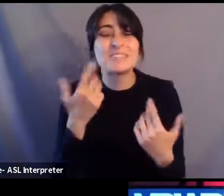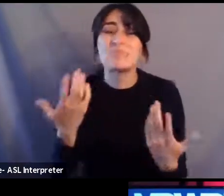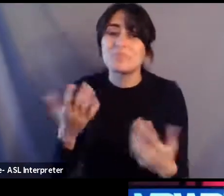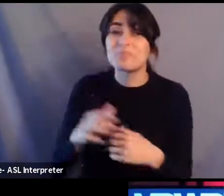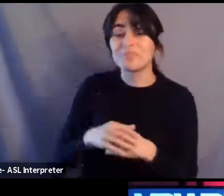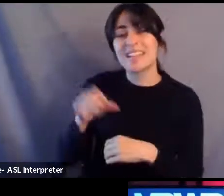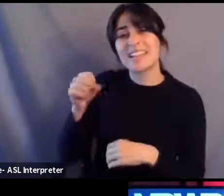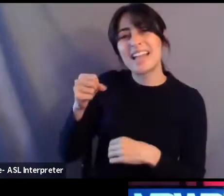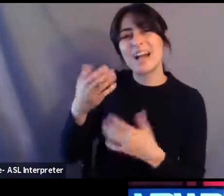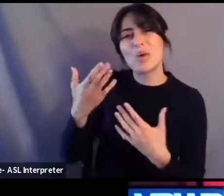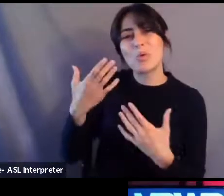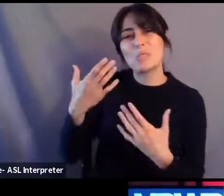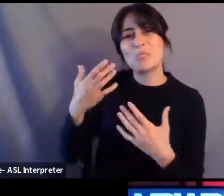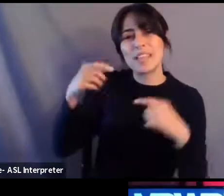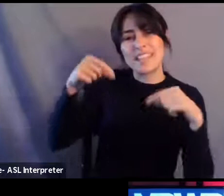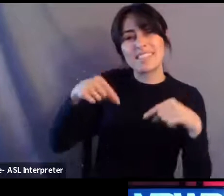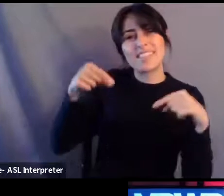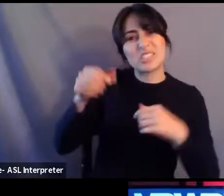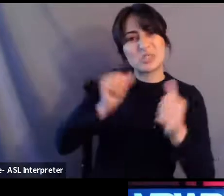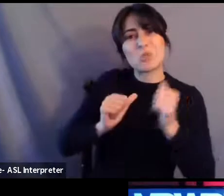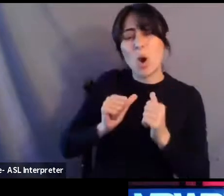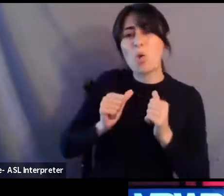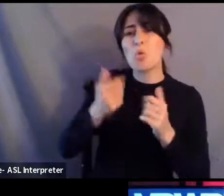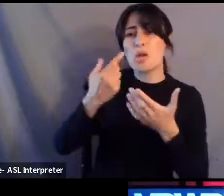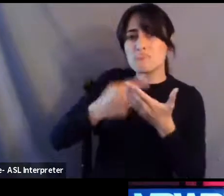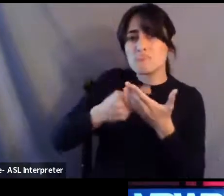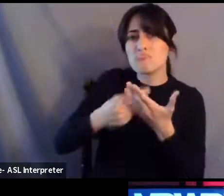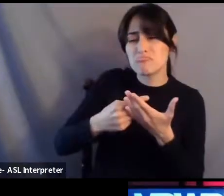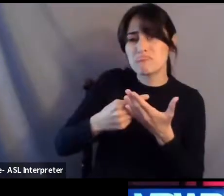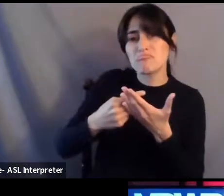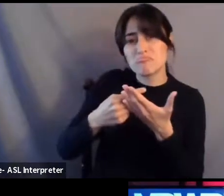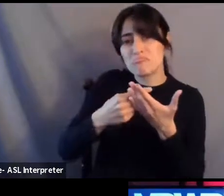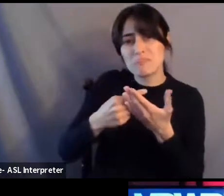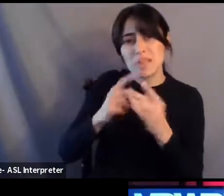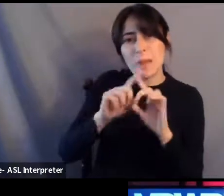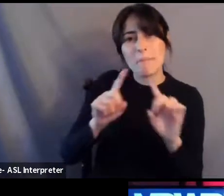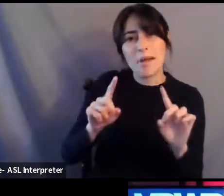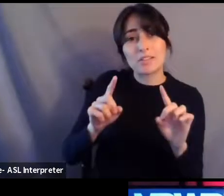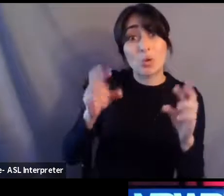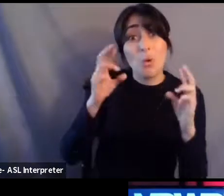to some degree on this show over the last year. Hopefully folks who are tuning in will